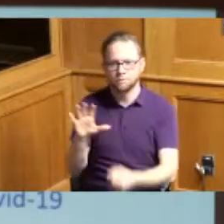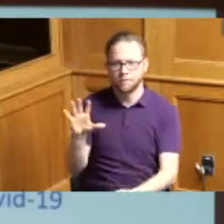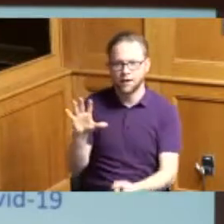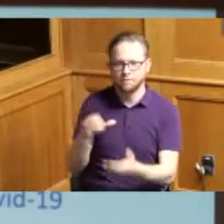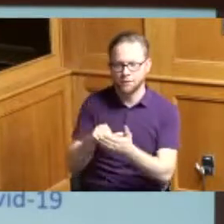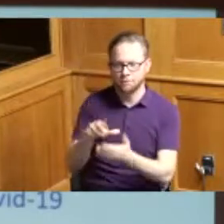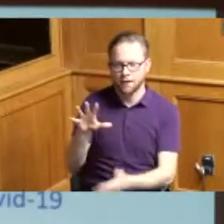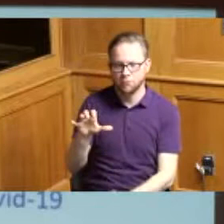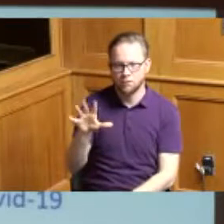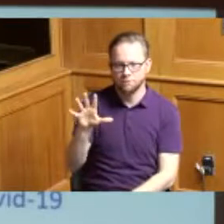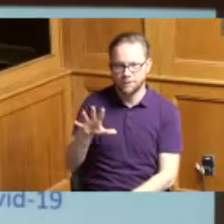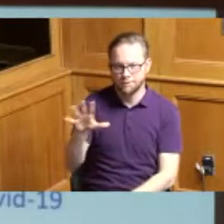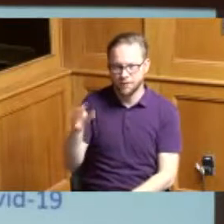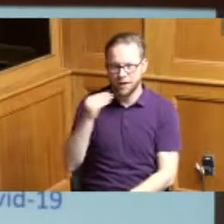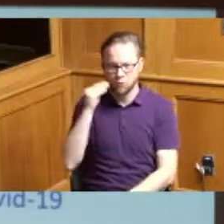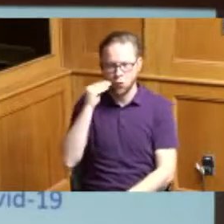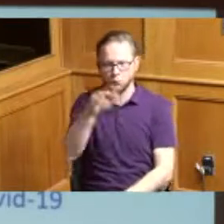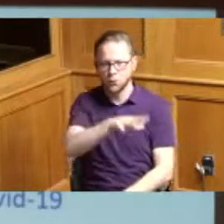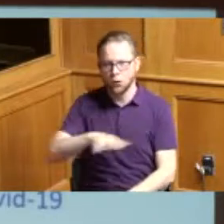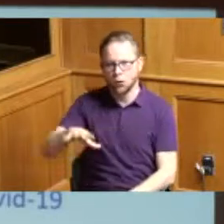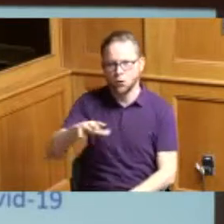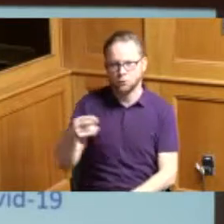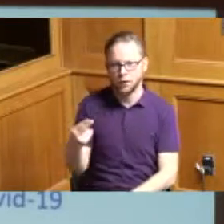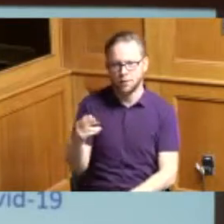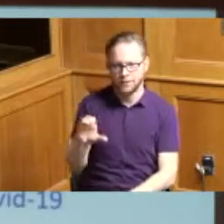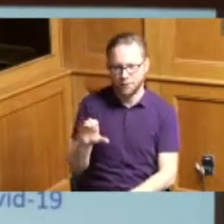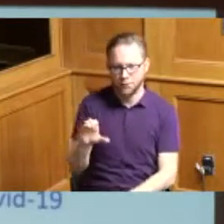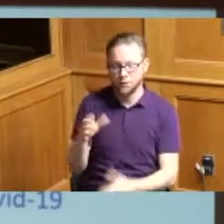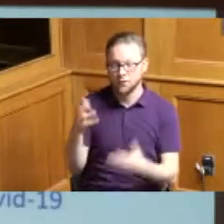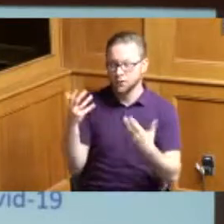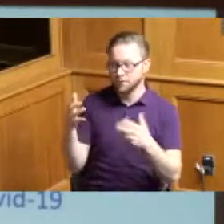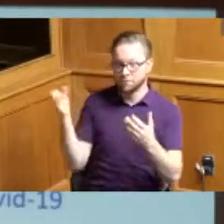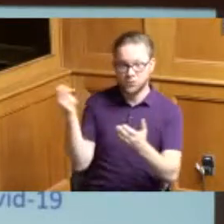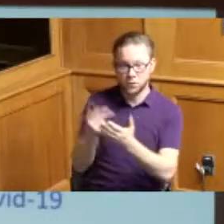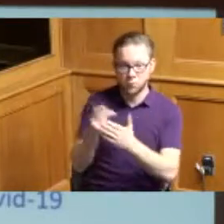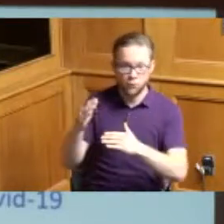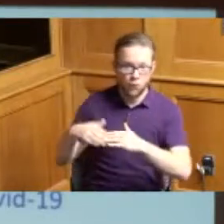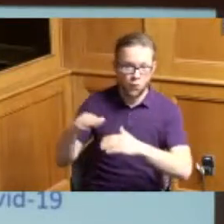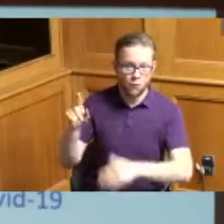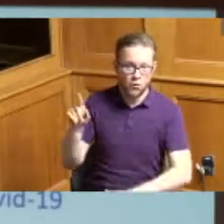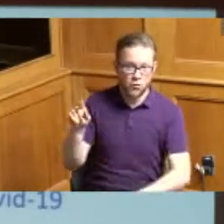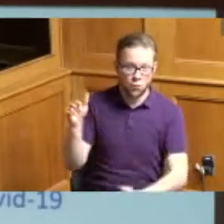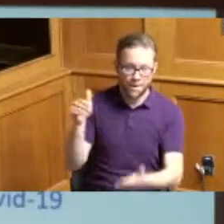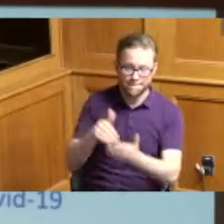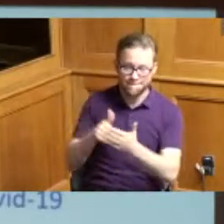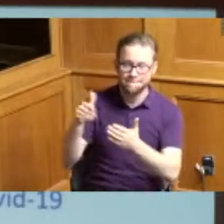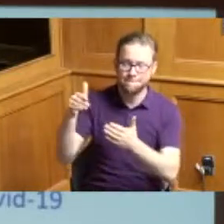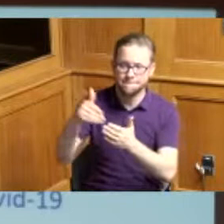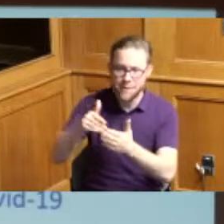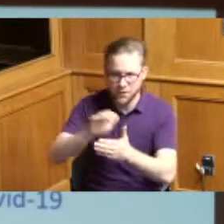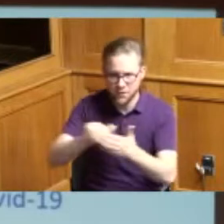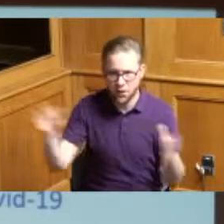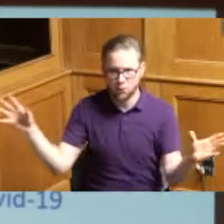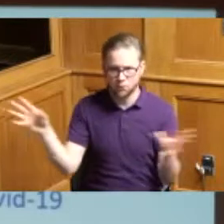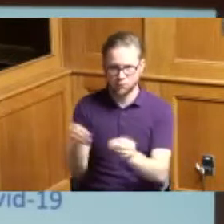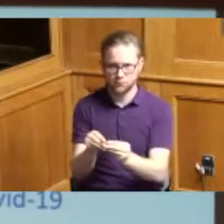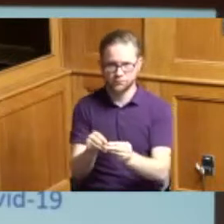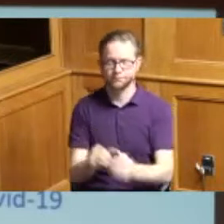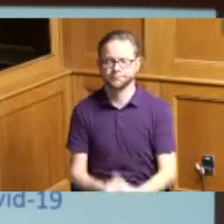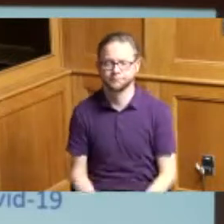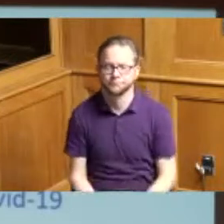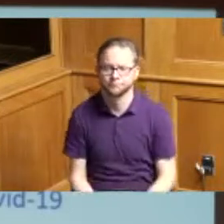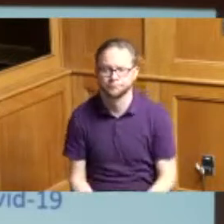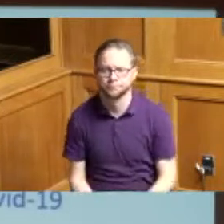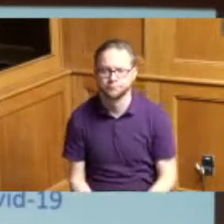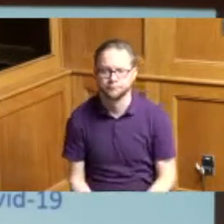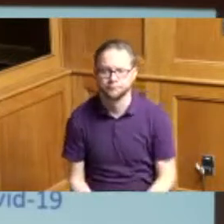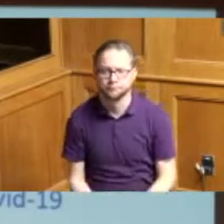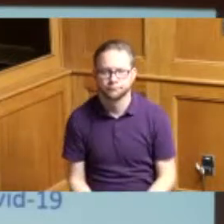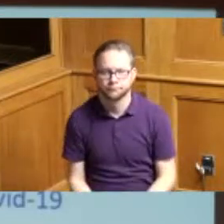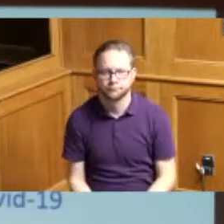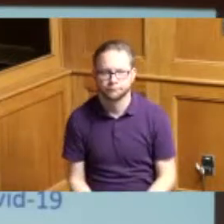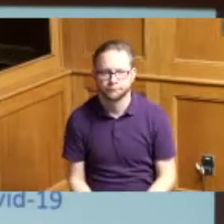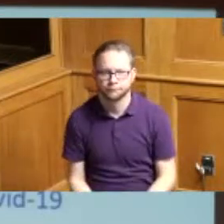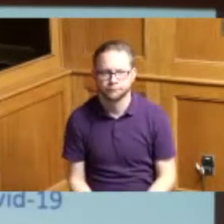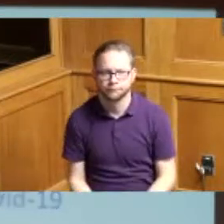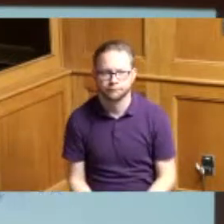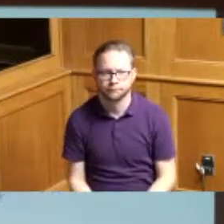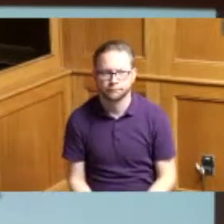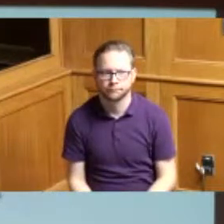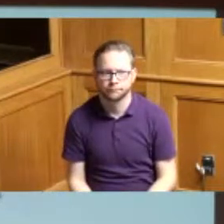and we have approved over 20 million dollars in funds through the ERAP program